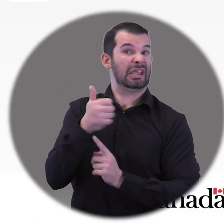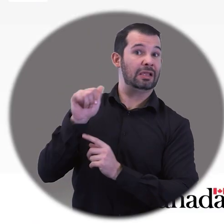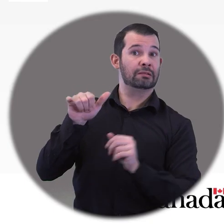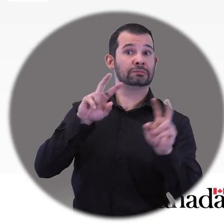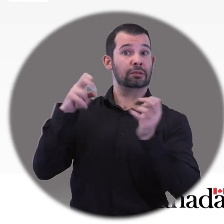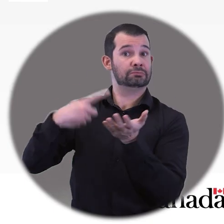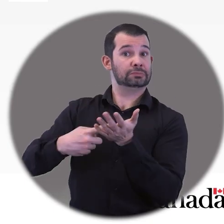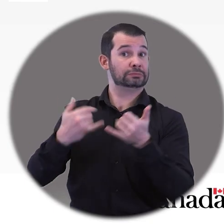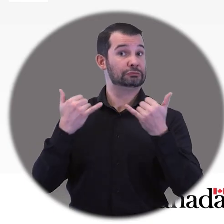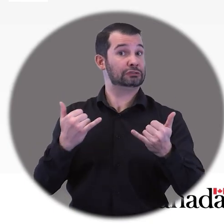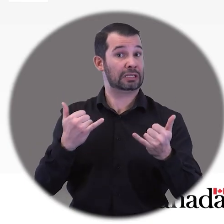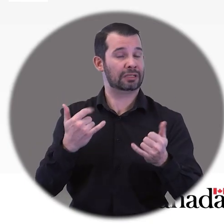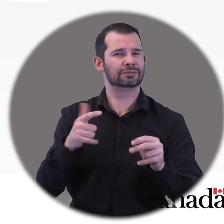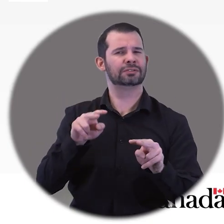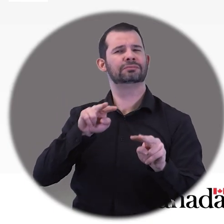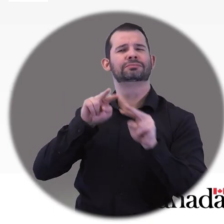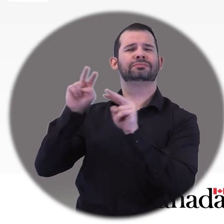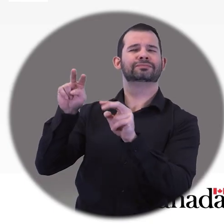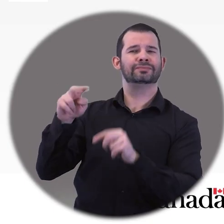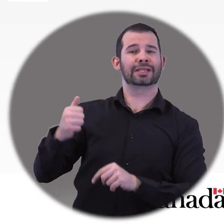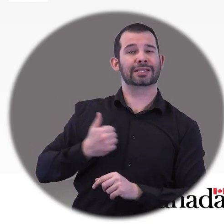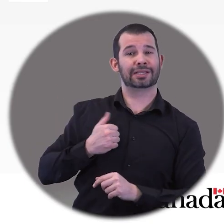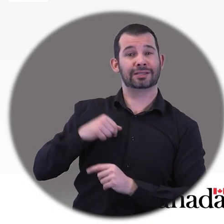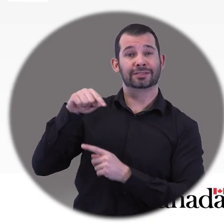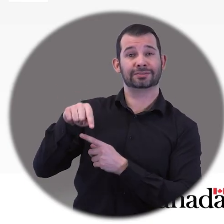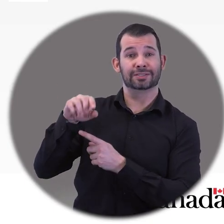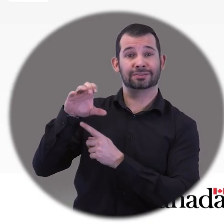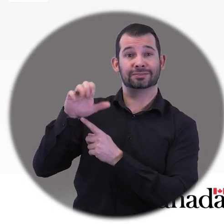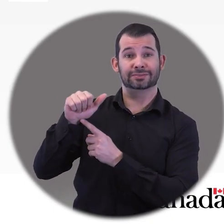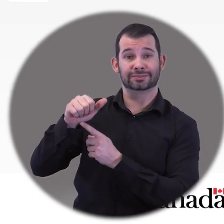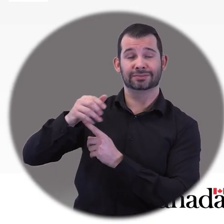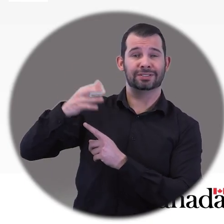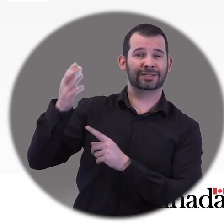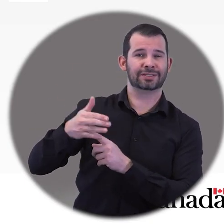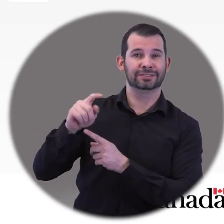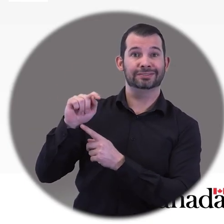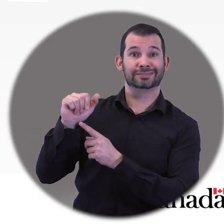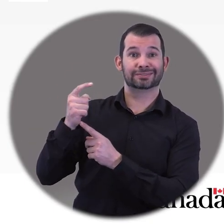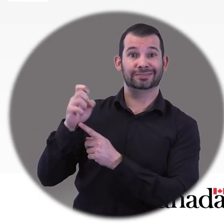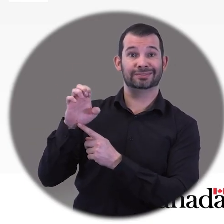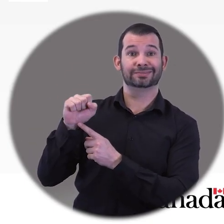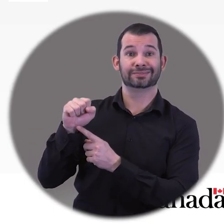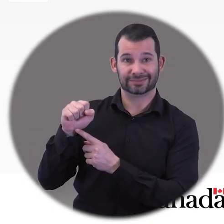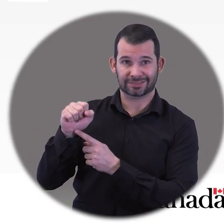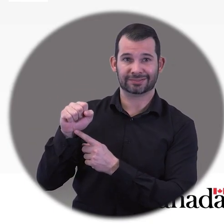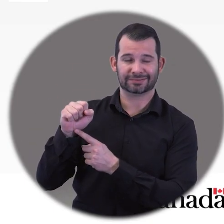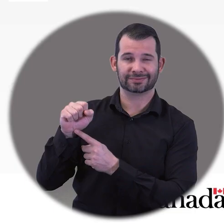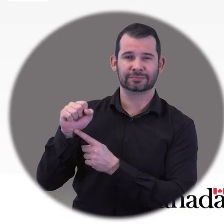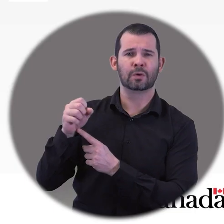discussed today, visit canada.ca/taxes